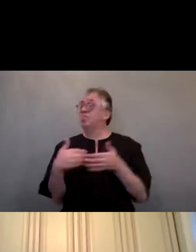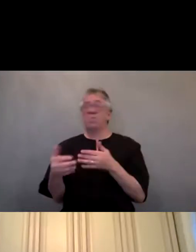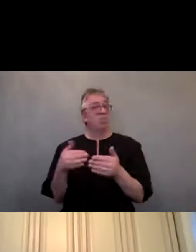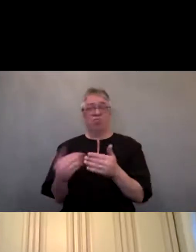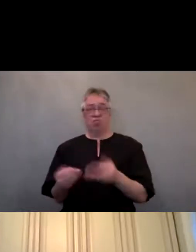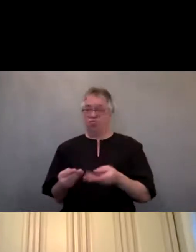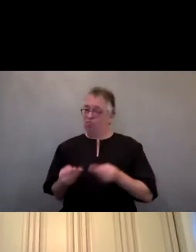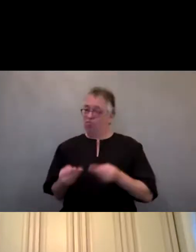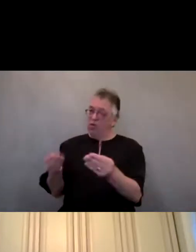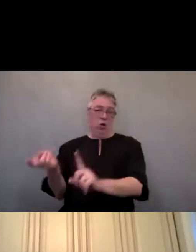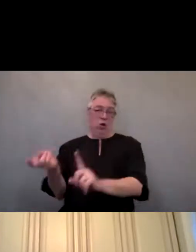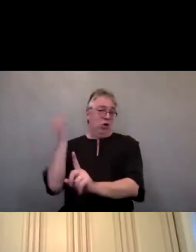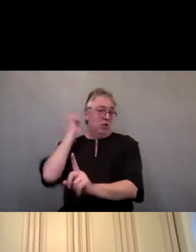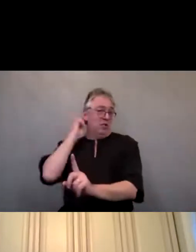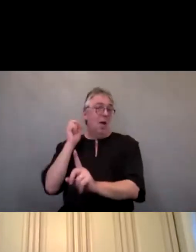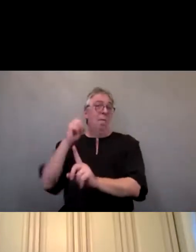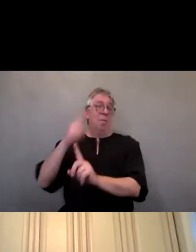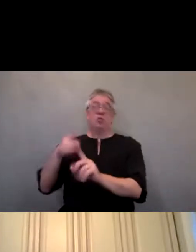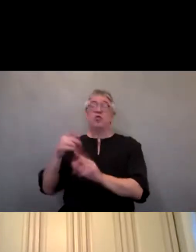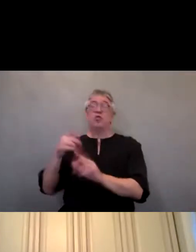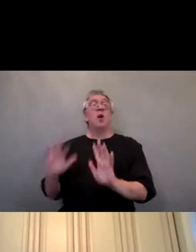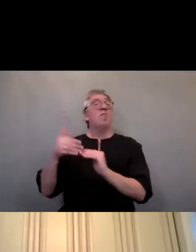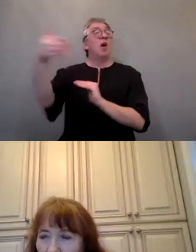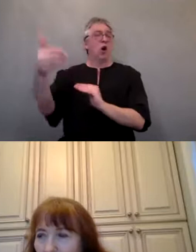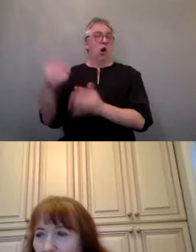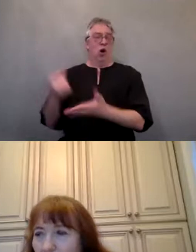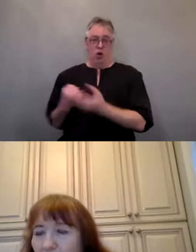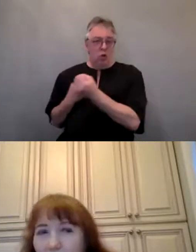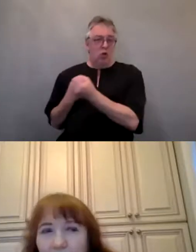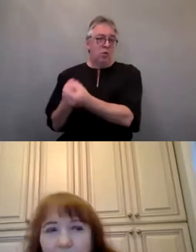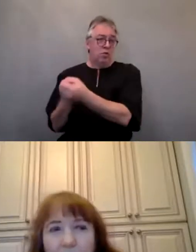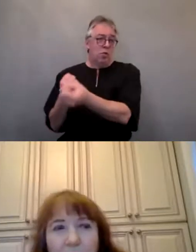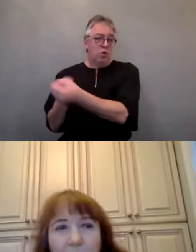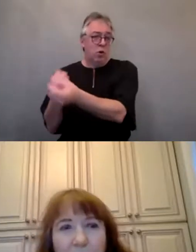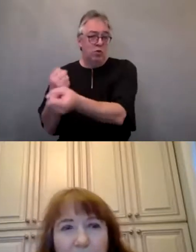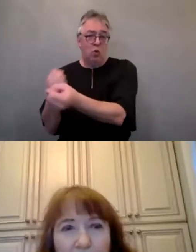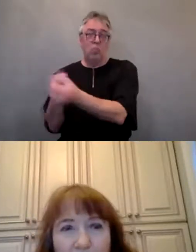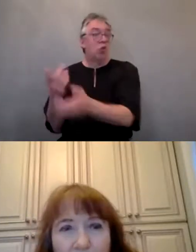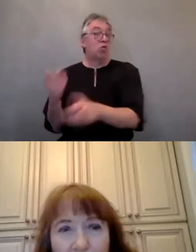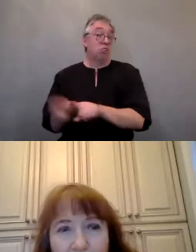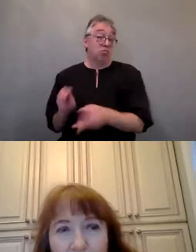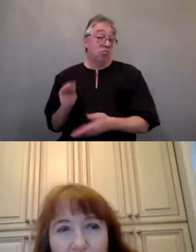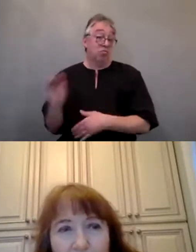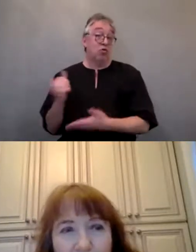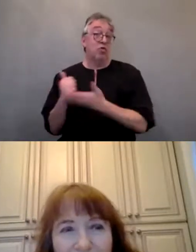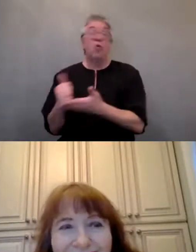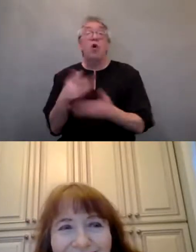hearing loss across the world and throughout the life, throughout their own life to make